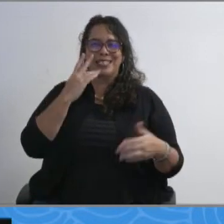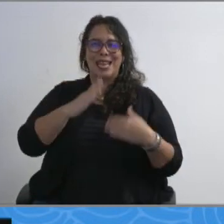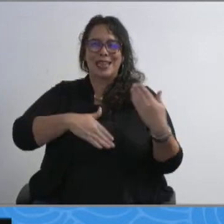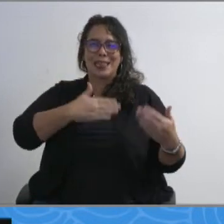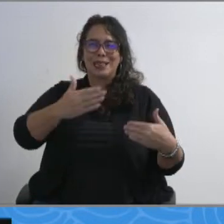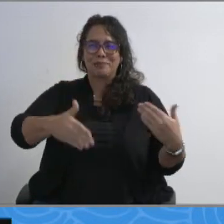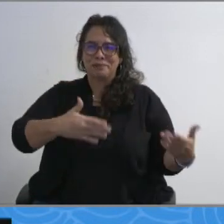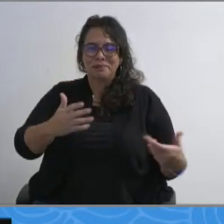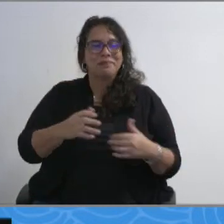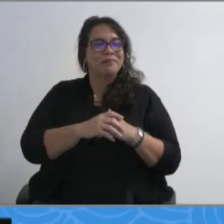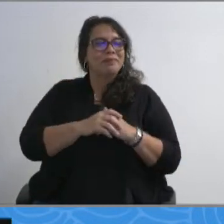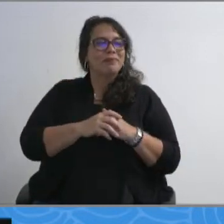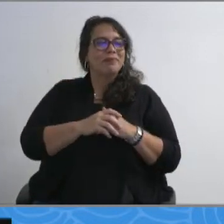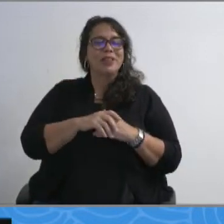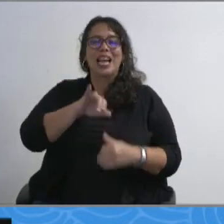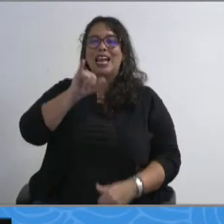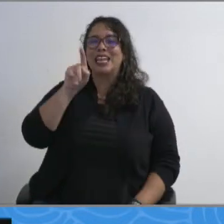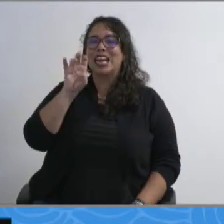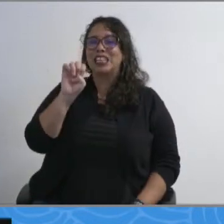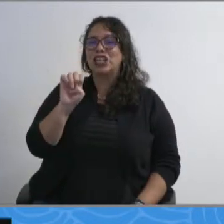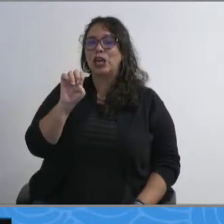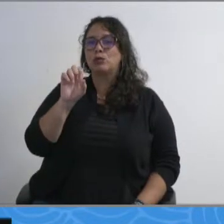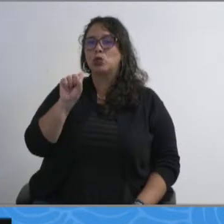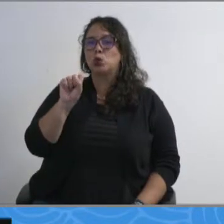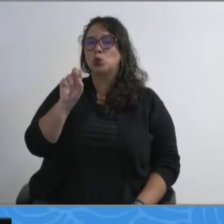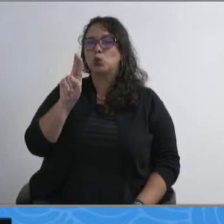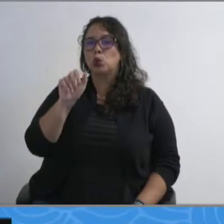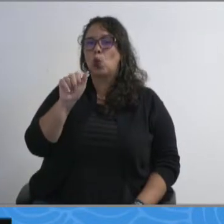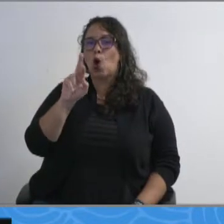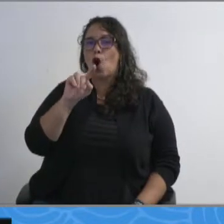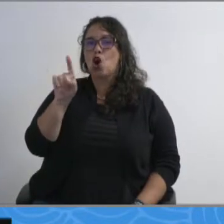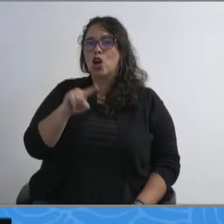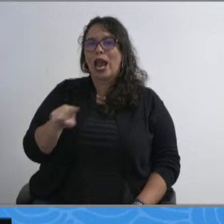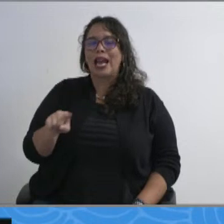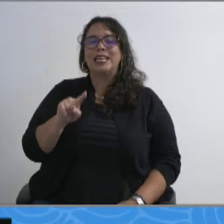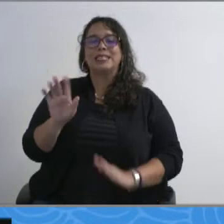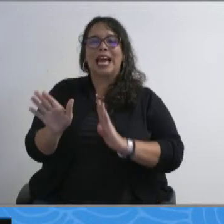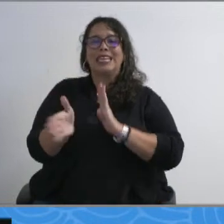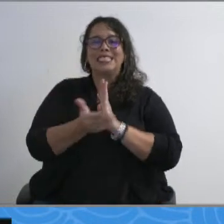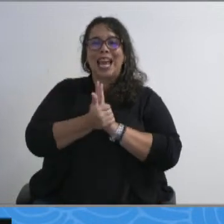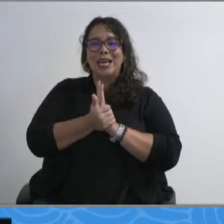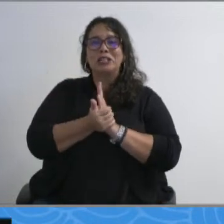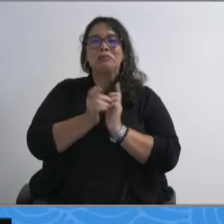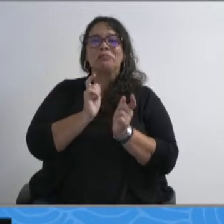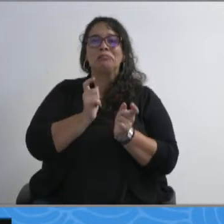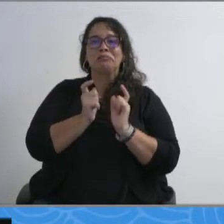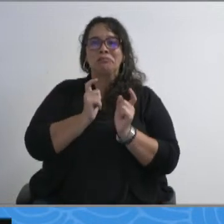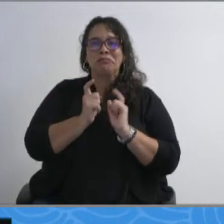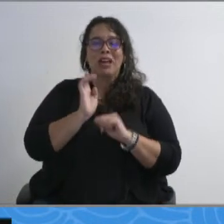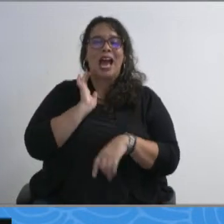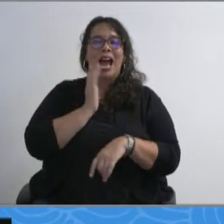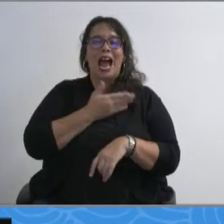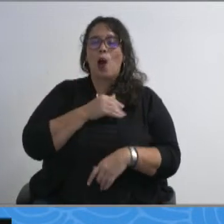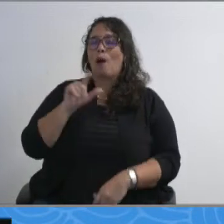We also have Mr. James Suarez, who's gonna be giving us an addendum and a revision to our LCAP.